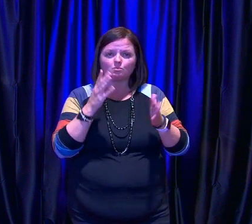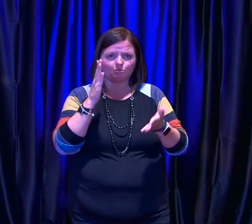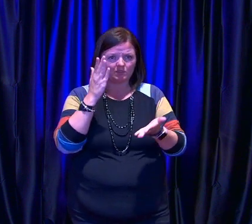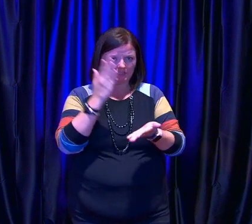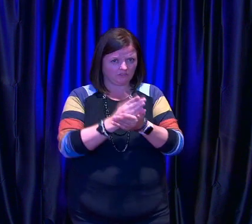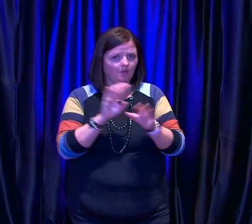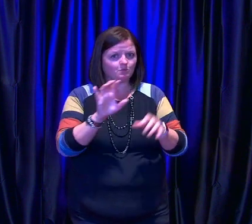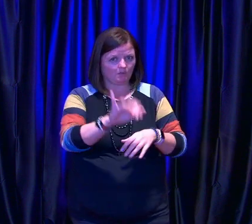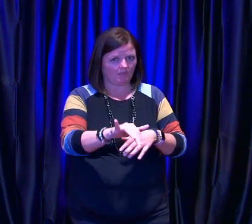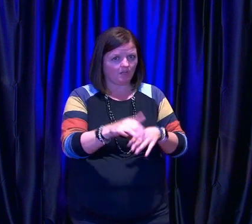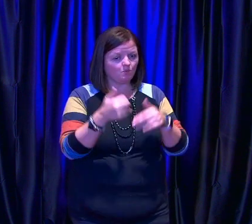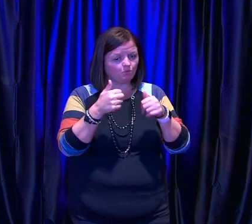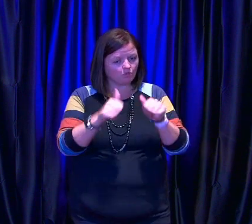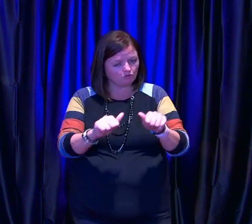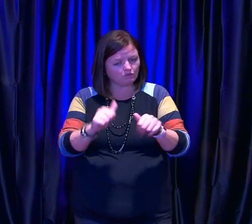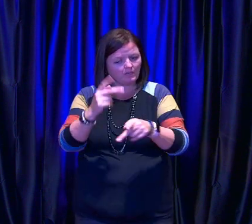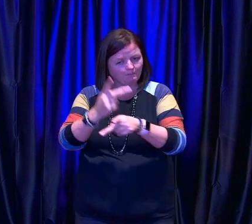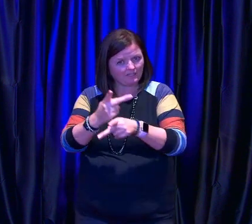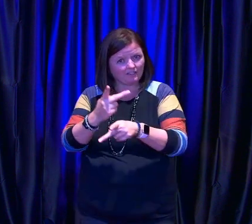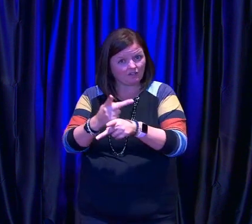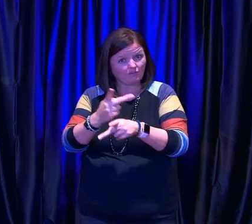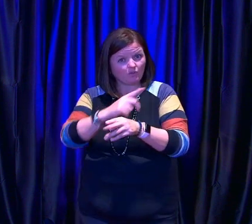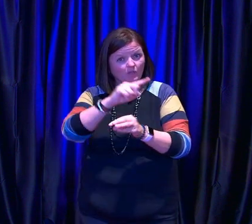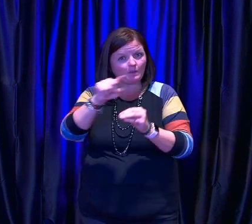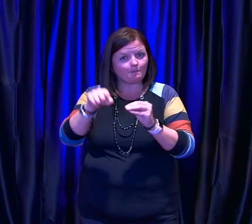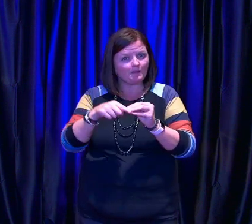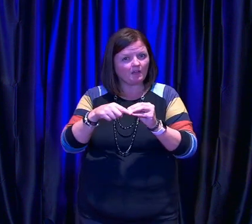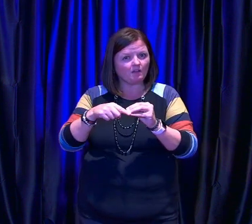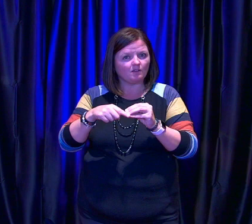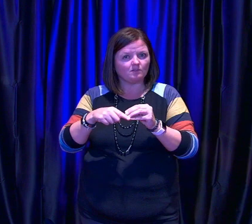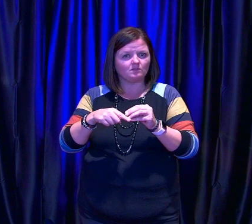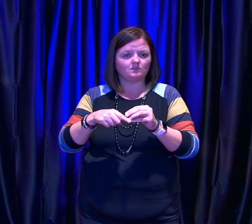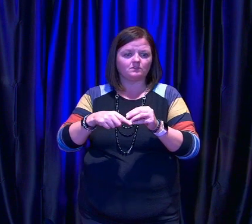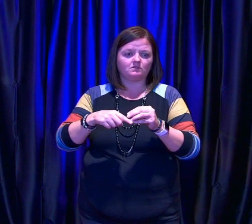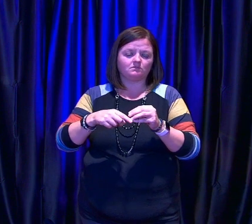and we're going to try to be careful about pounding our people and we're